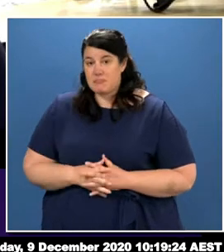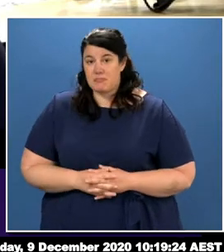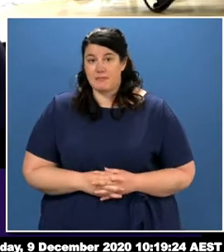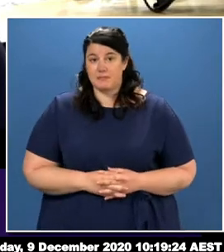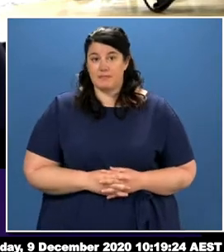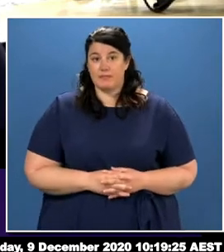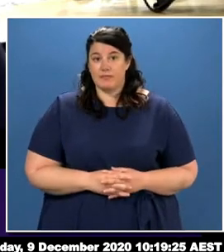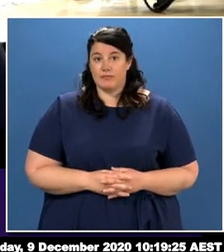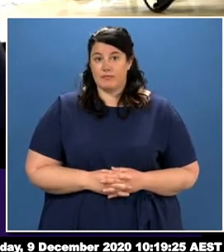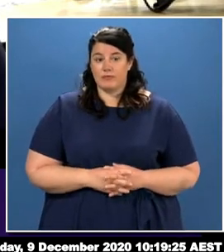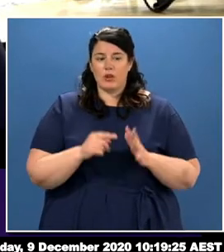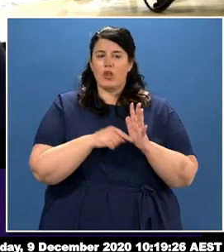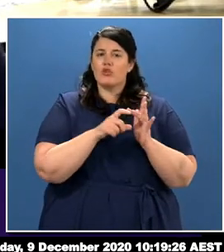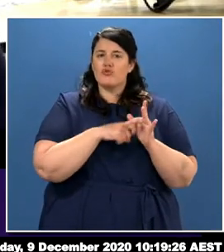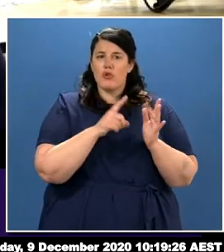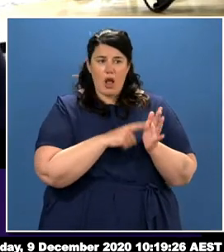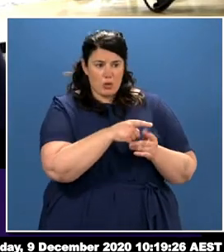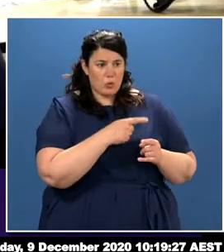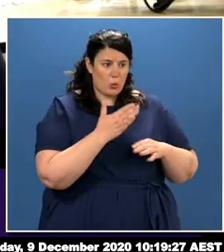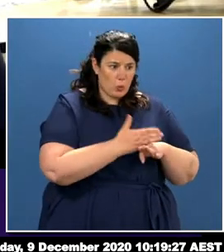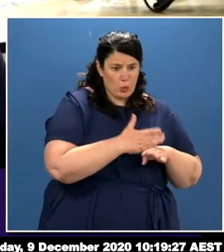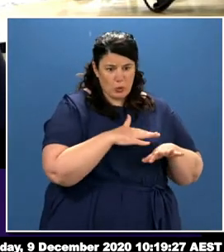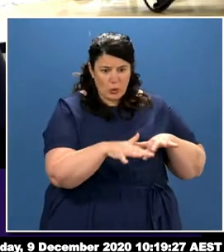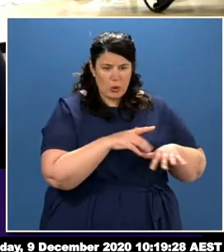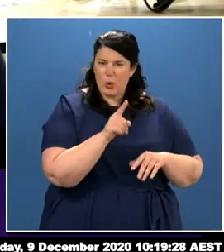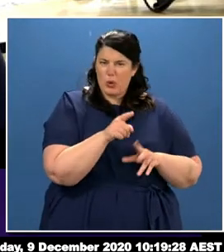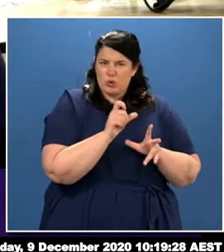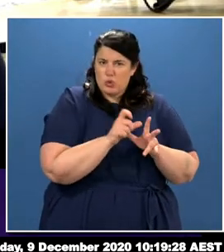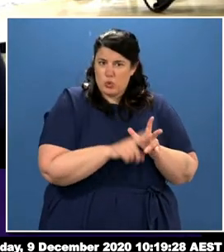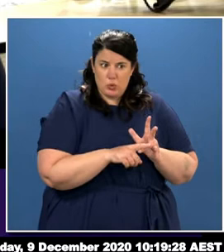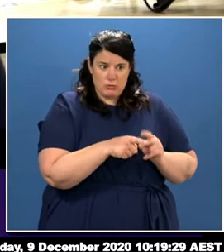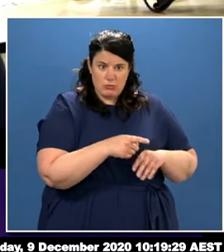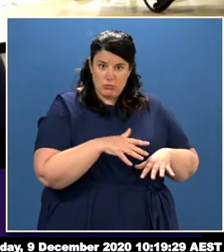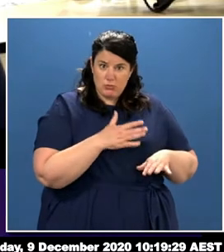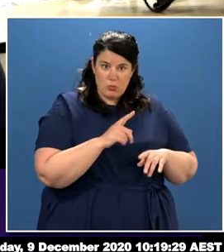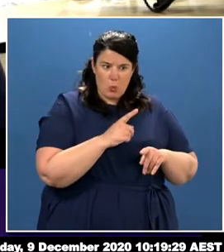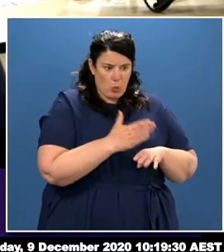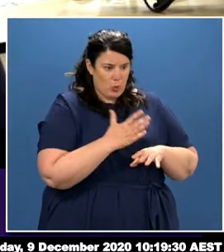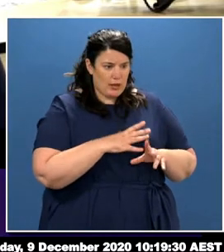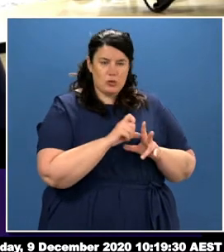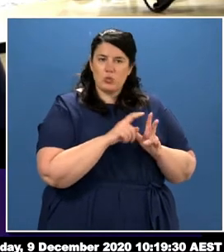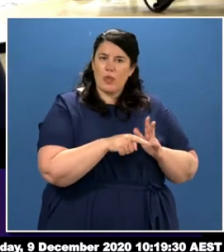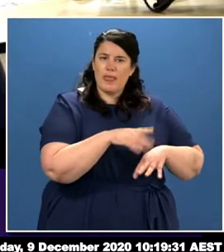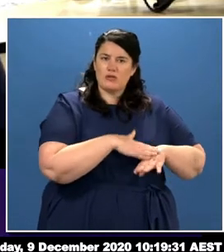the trial, but what sort of work requirements were necessary at that time for you?